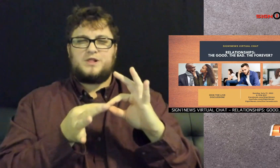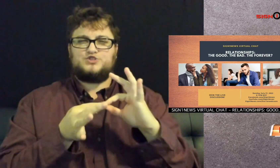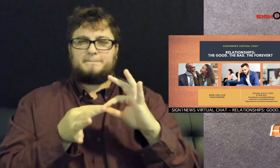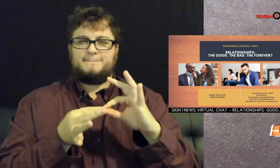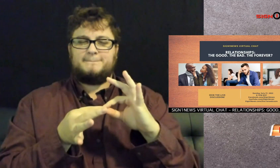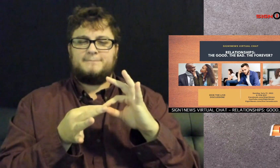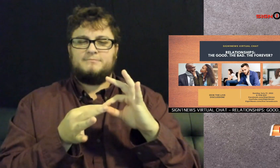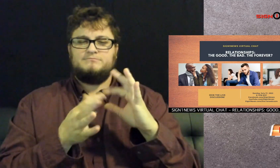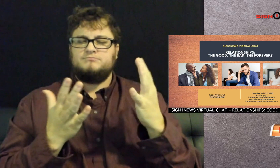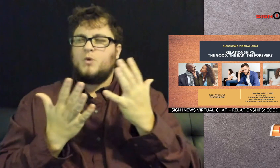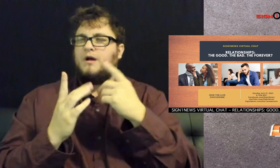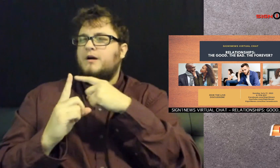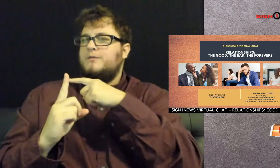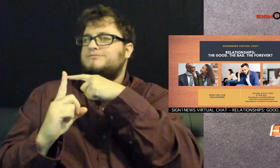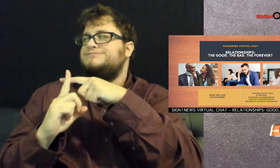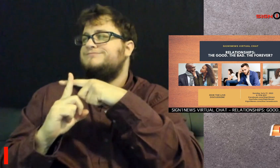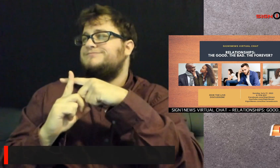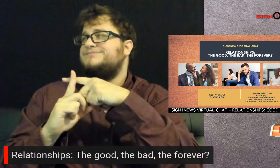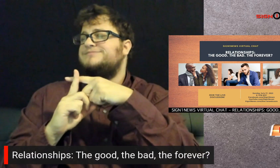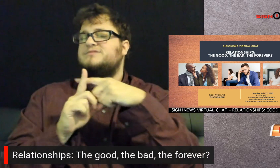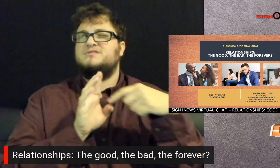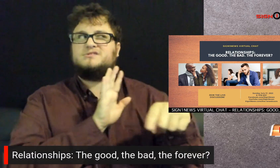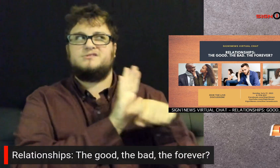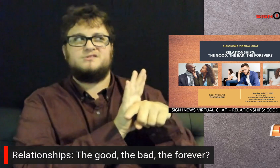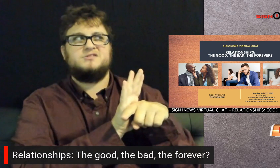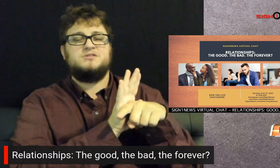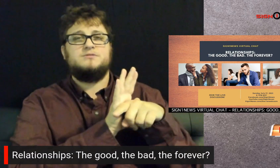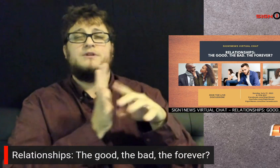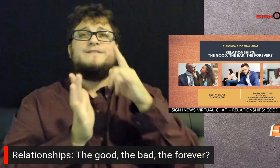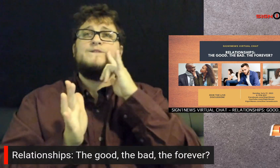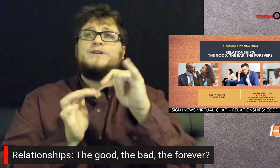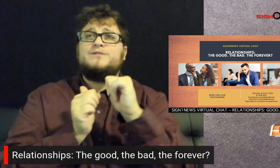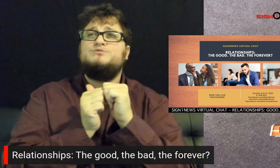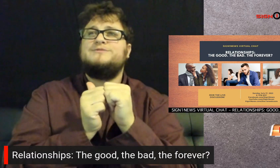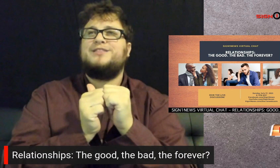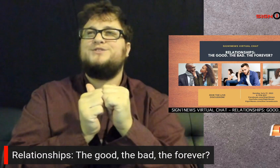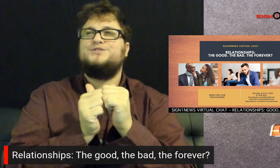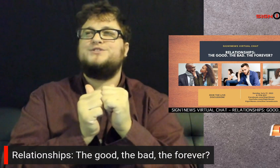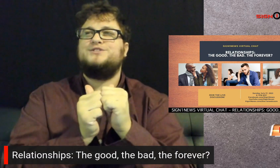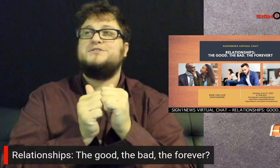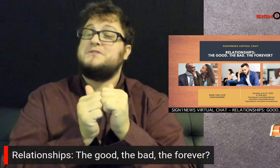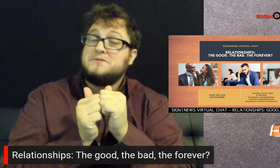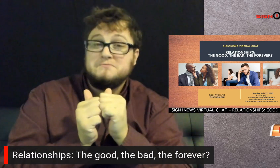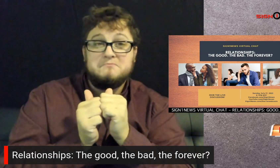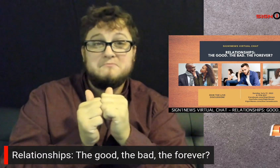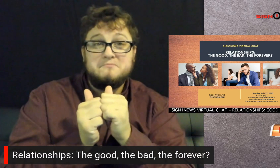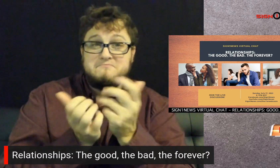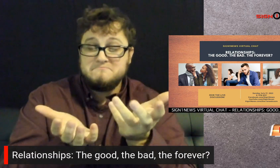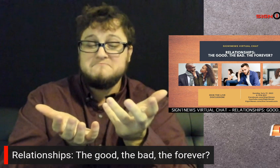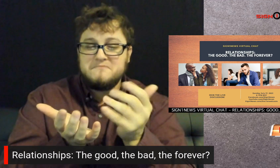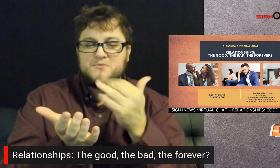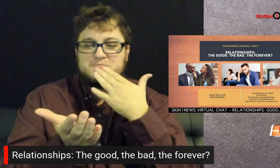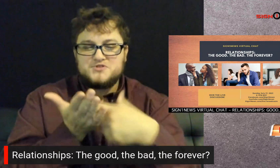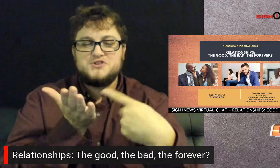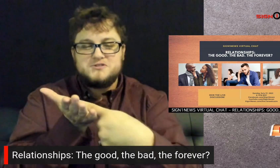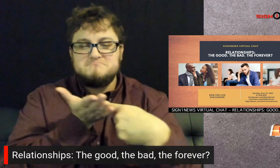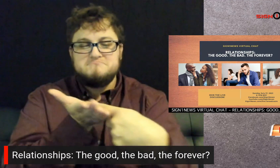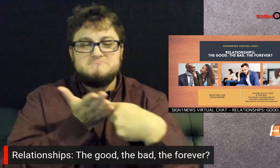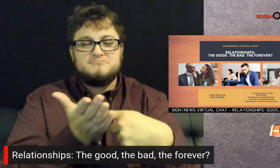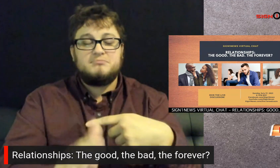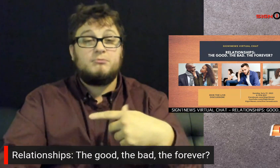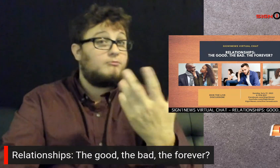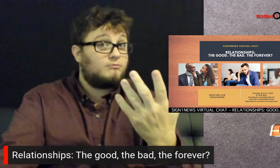me and my diverse panel of guests discuss relationships the good the bad the forever